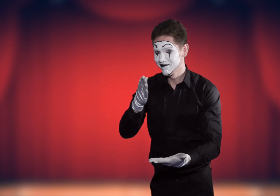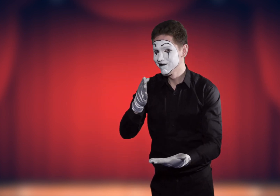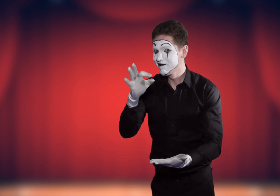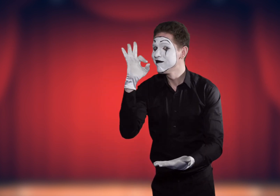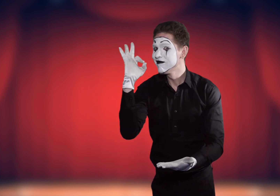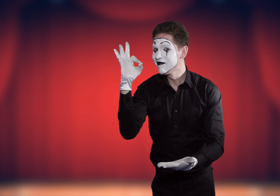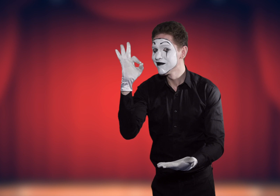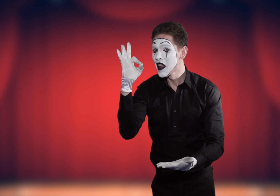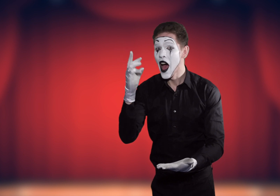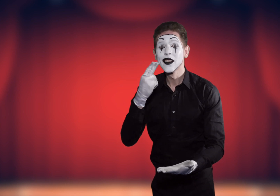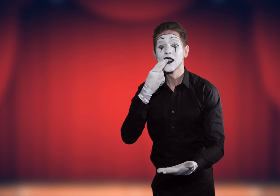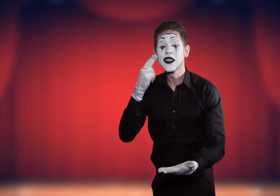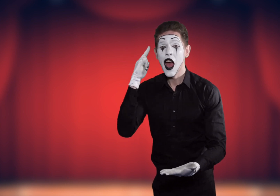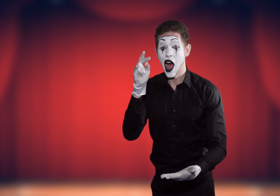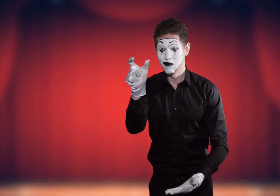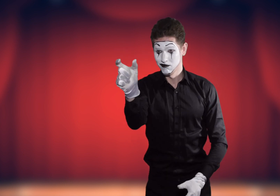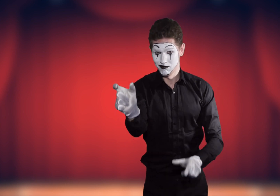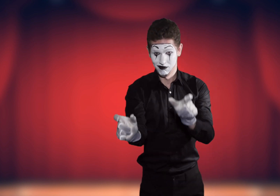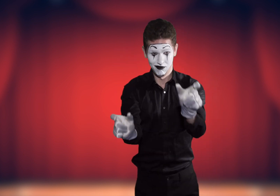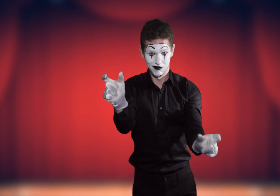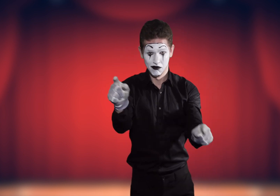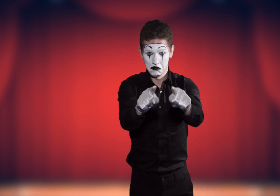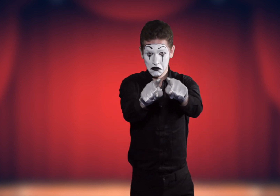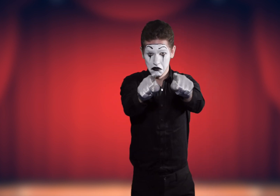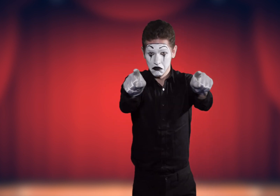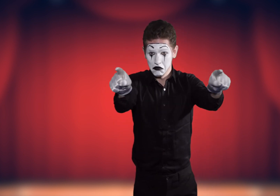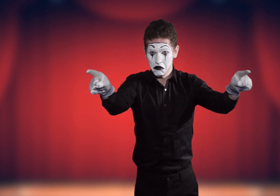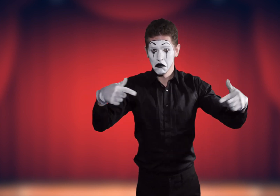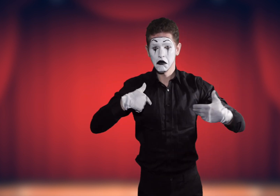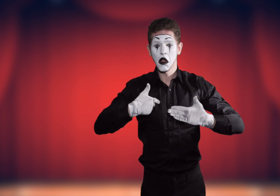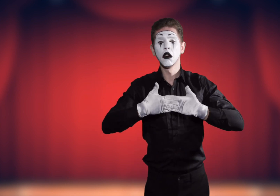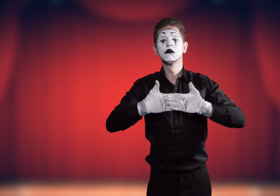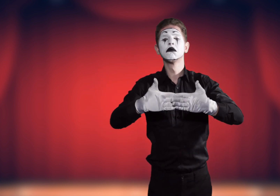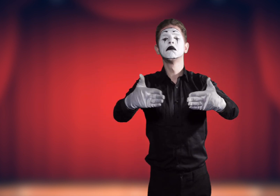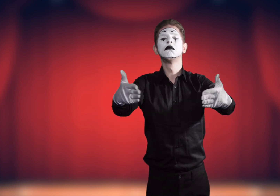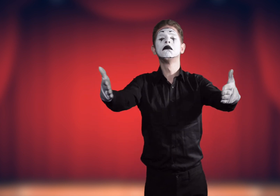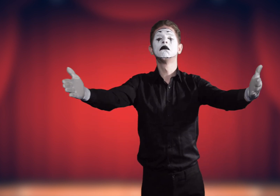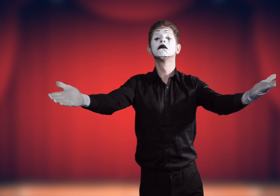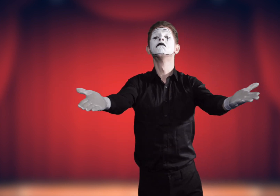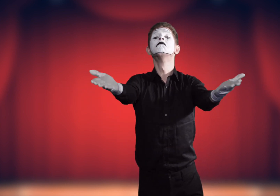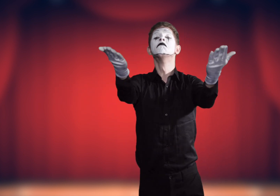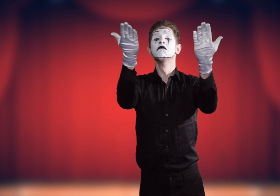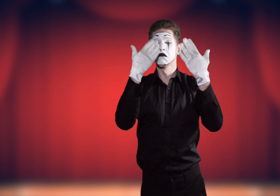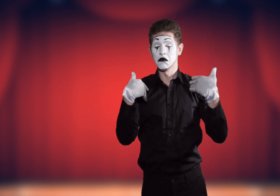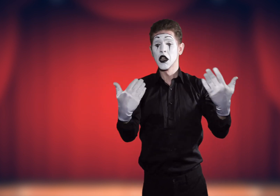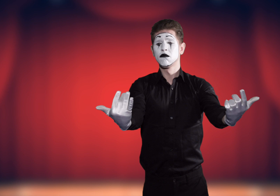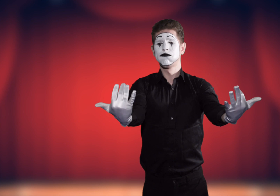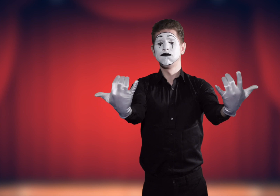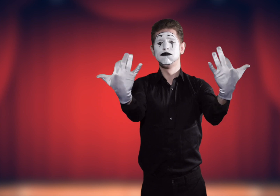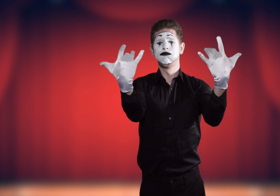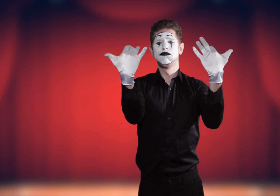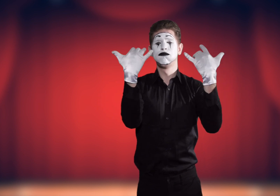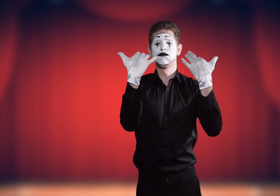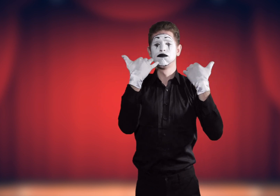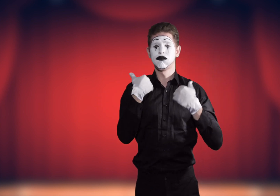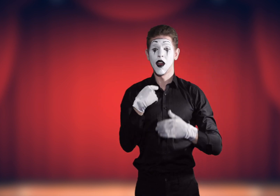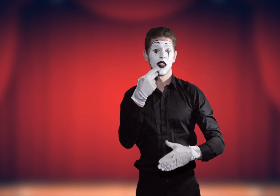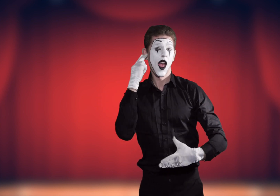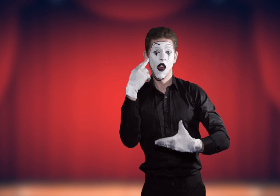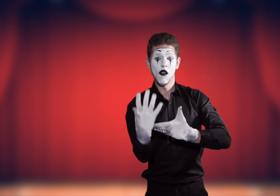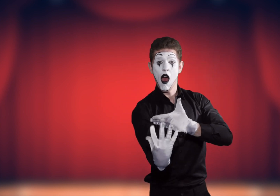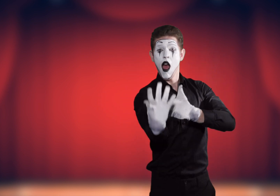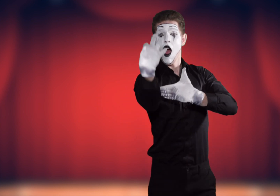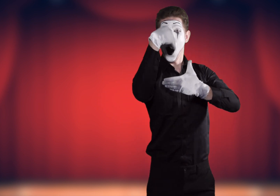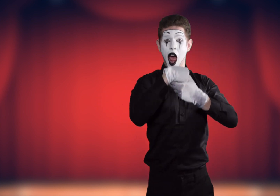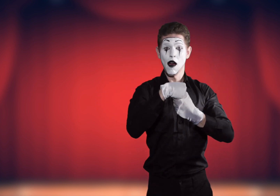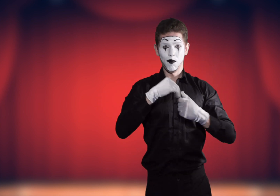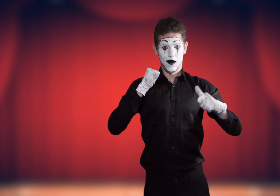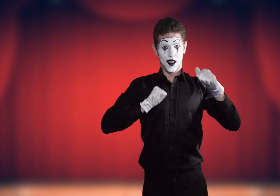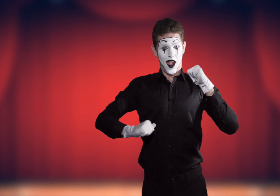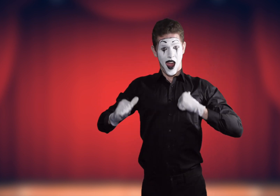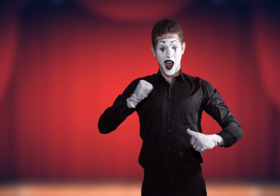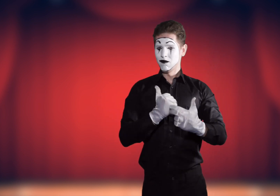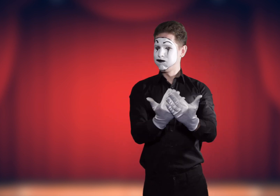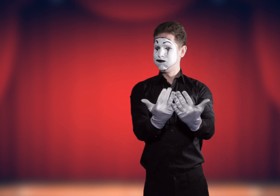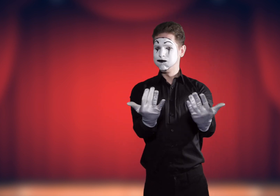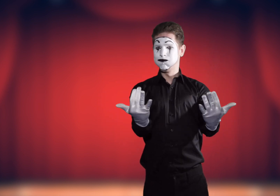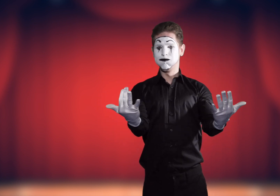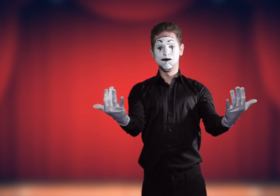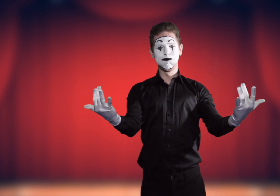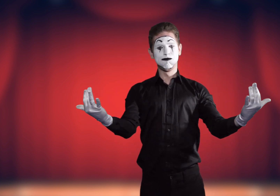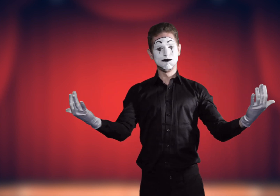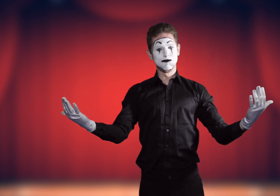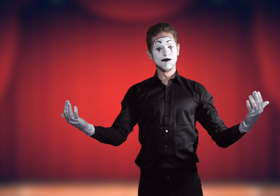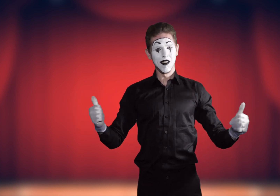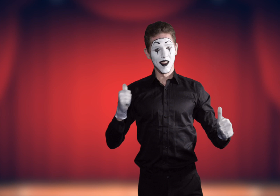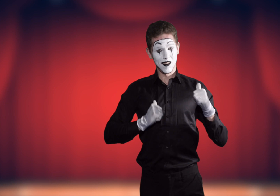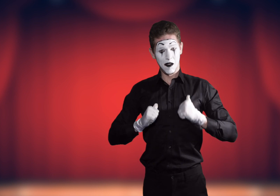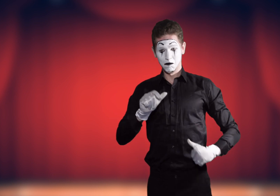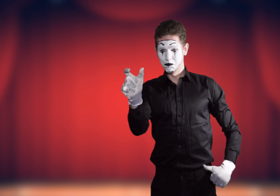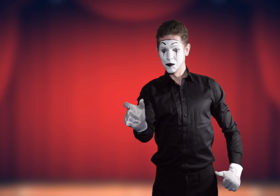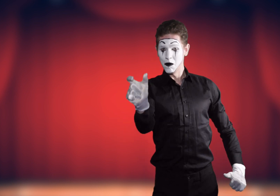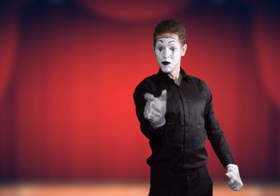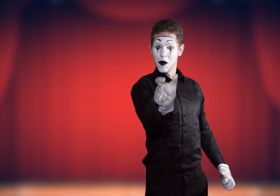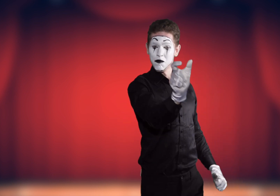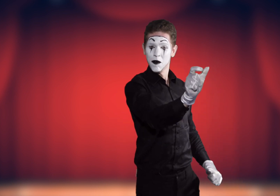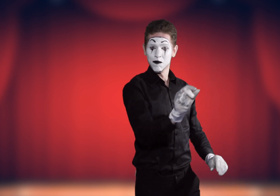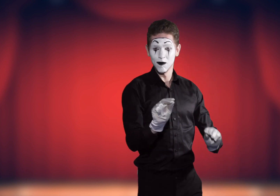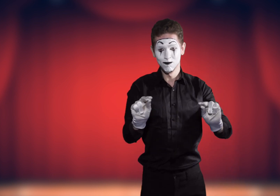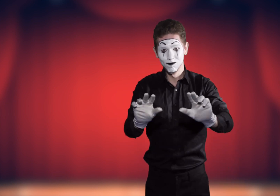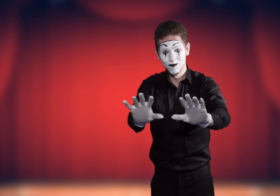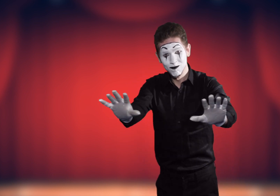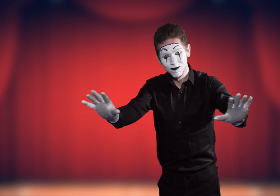I opened the way to acting for many deaf people.